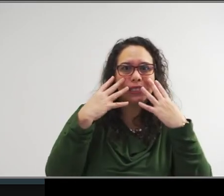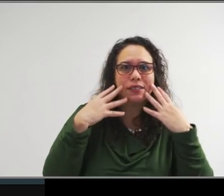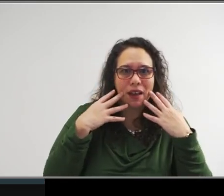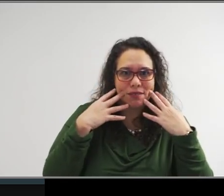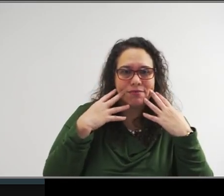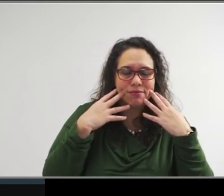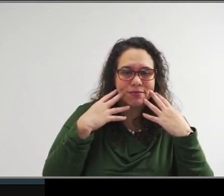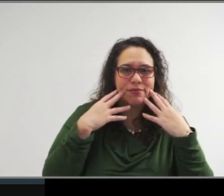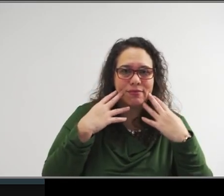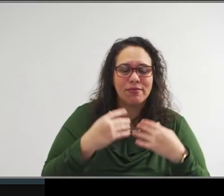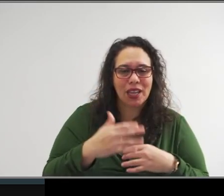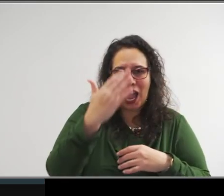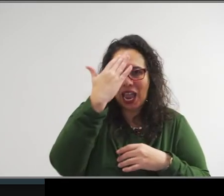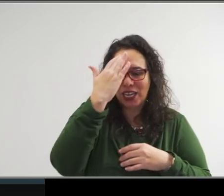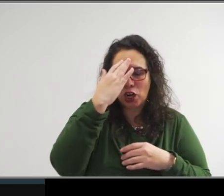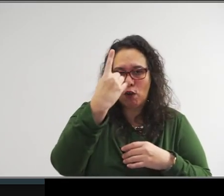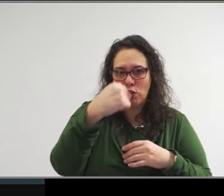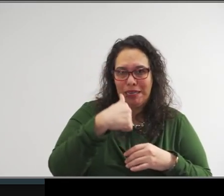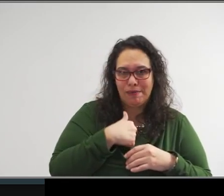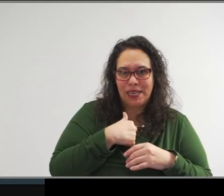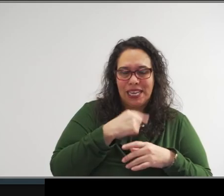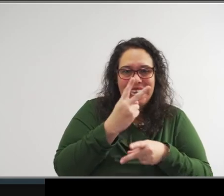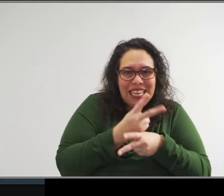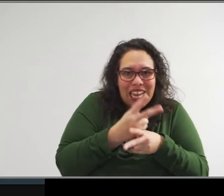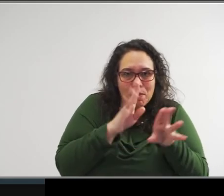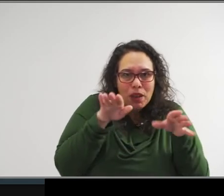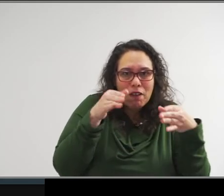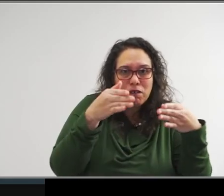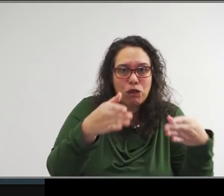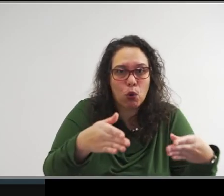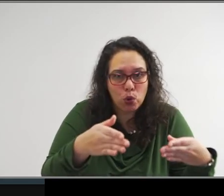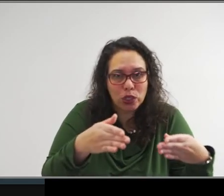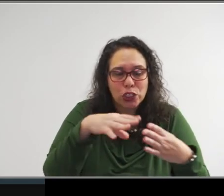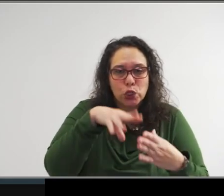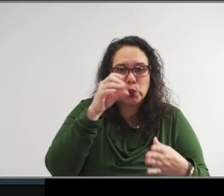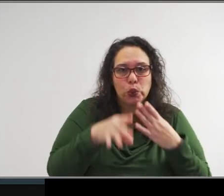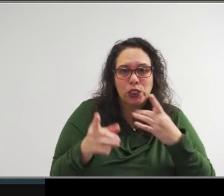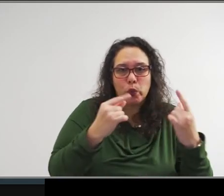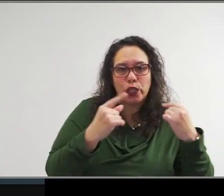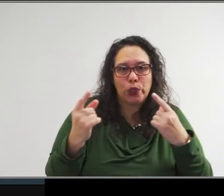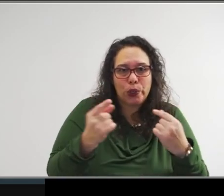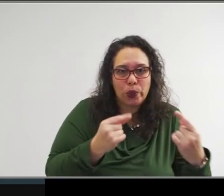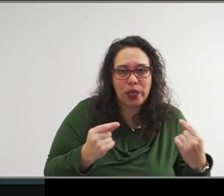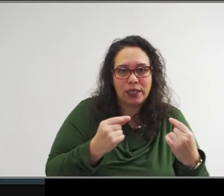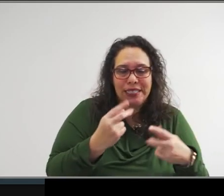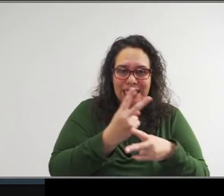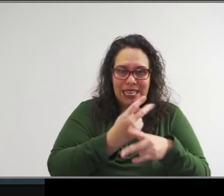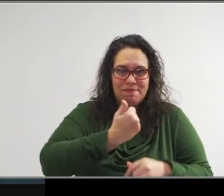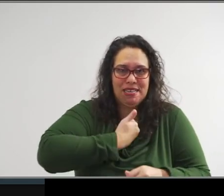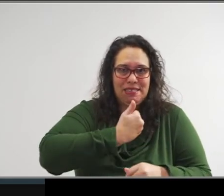I know for me, though keeping focused on what students are doing in this time is a way to keep myself going